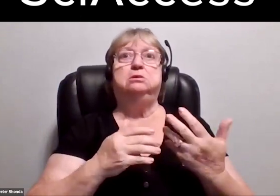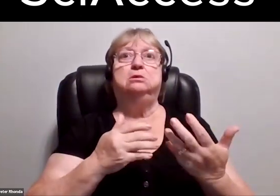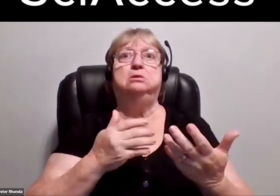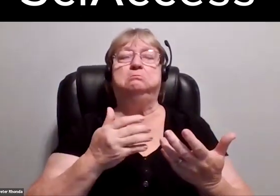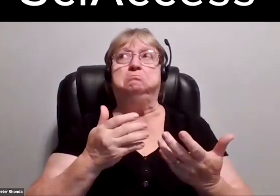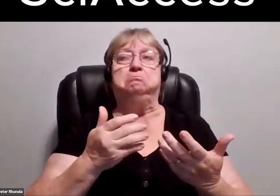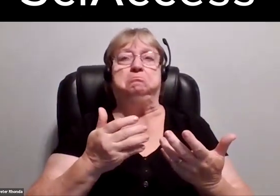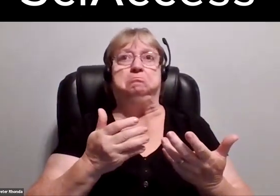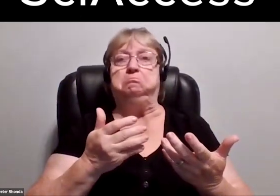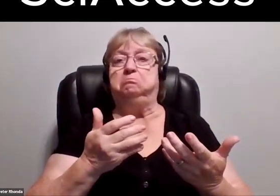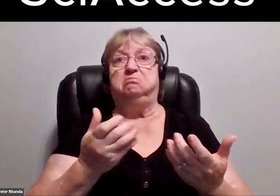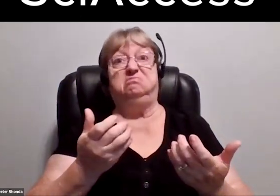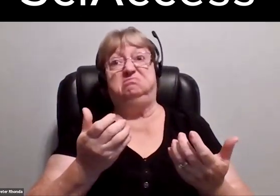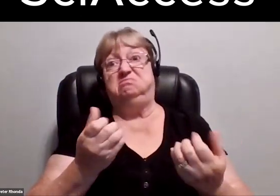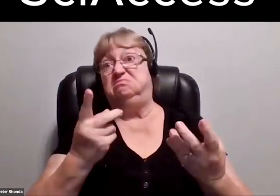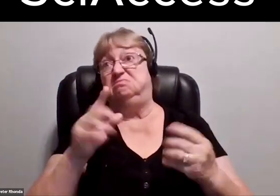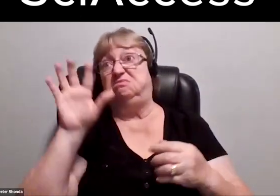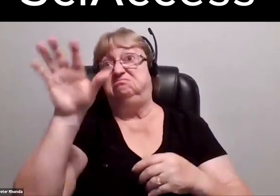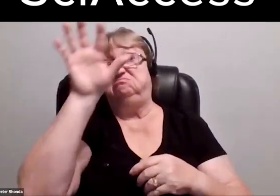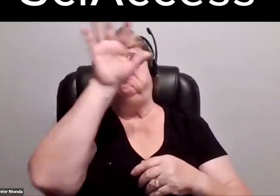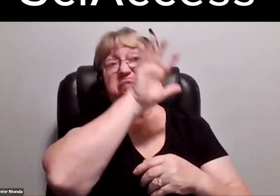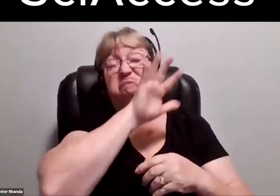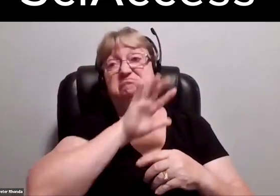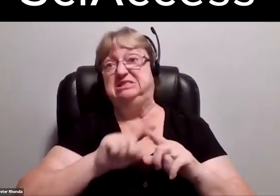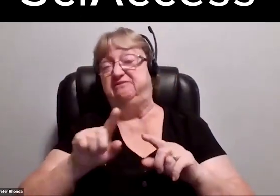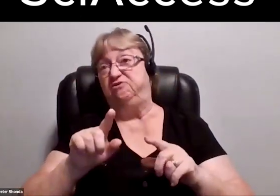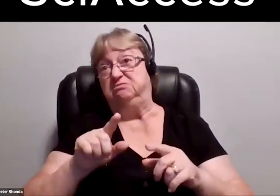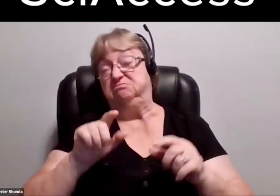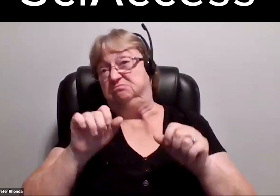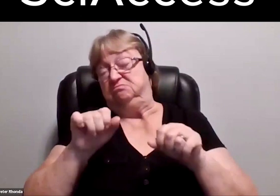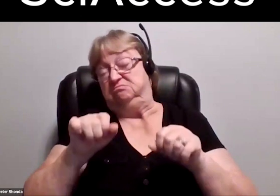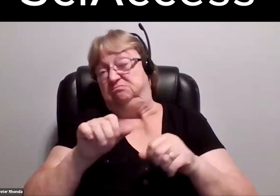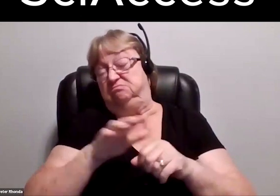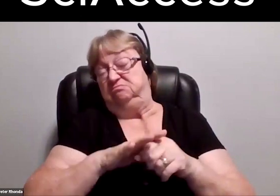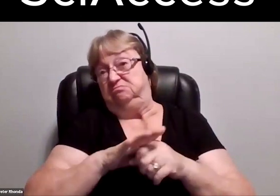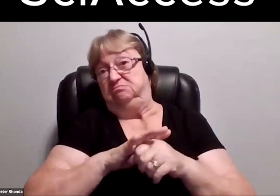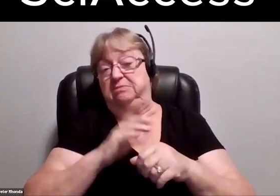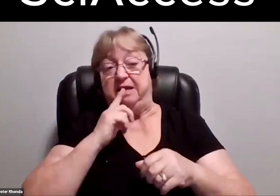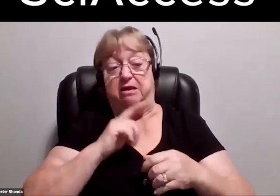We do them in as many different locations as possible. We coordinate again with schools